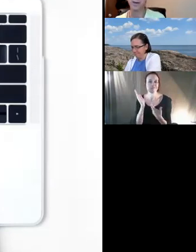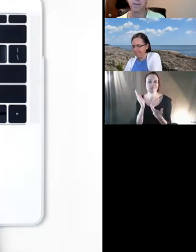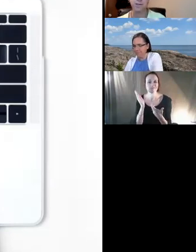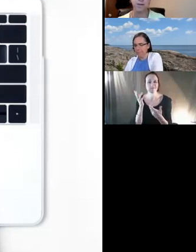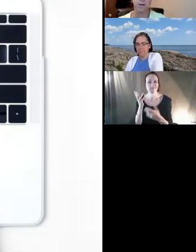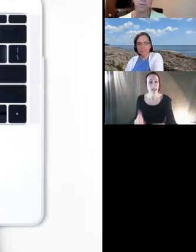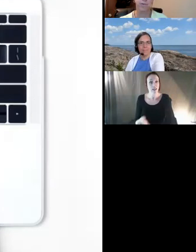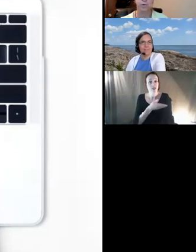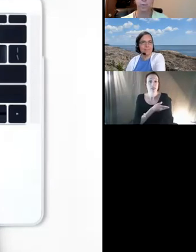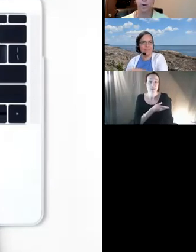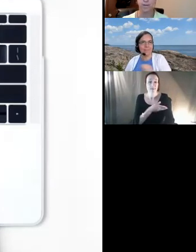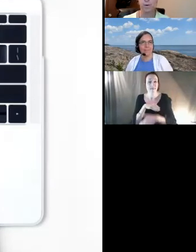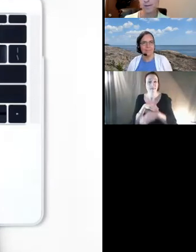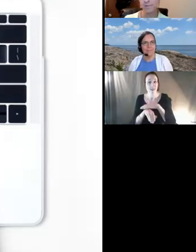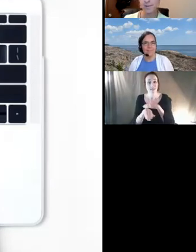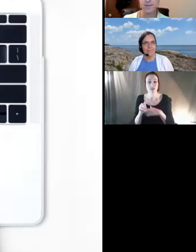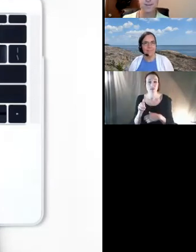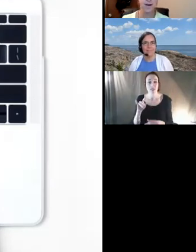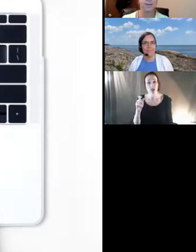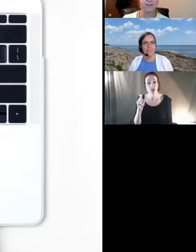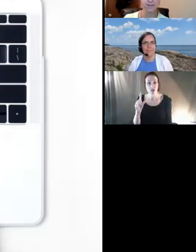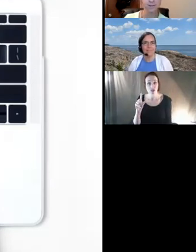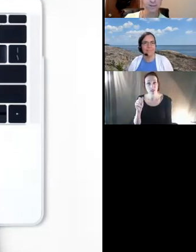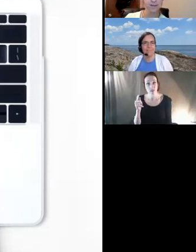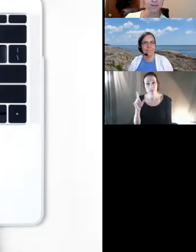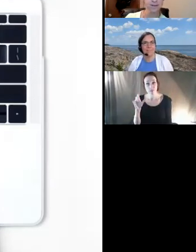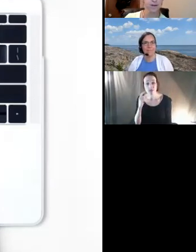to digital spaces.